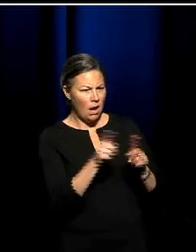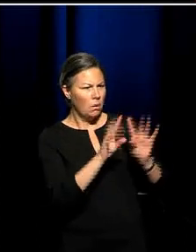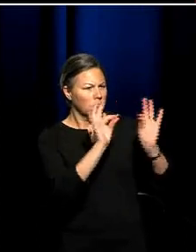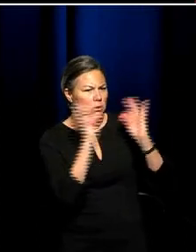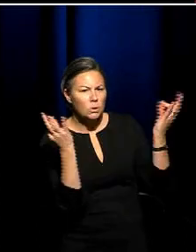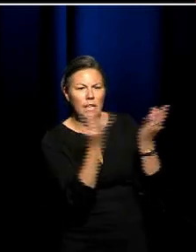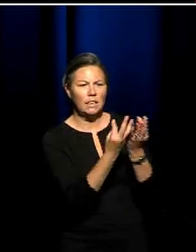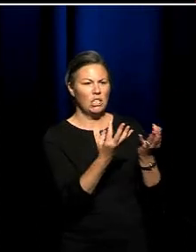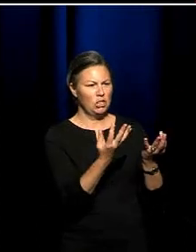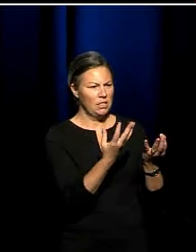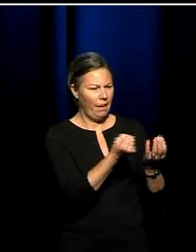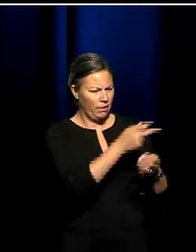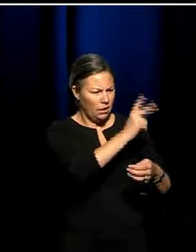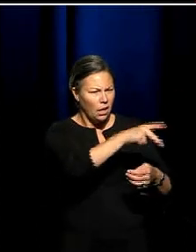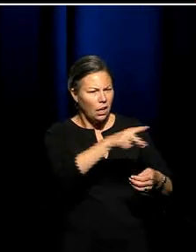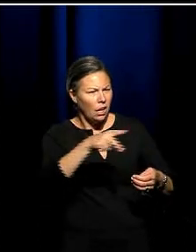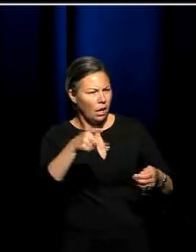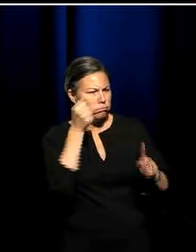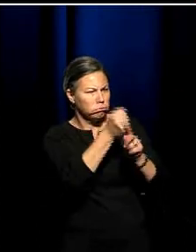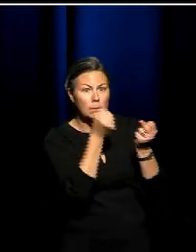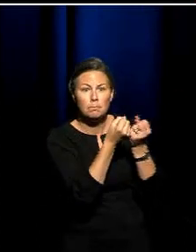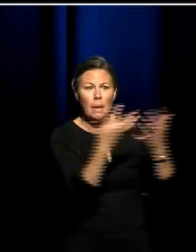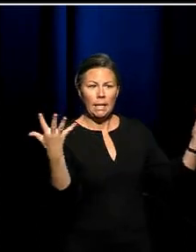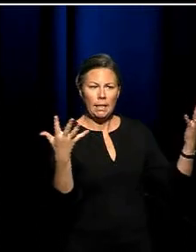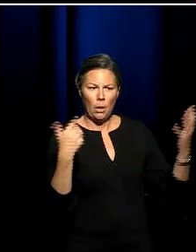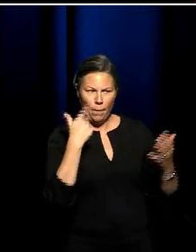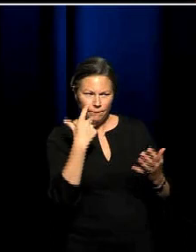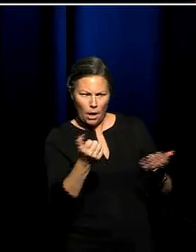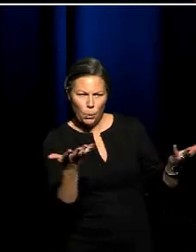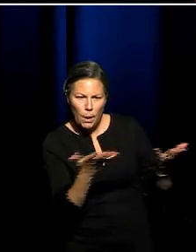in different contexts. Fourthly where appropriate and subject to proper